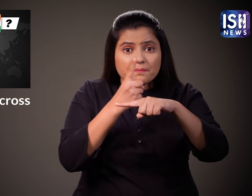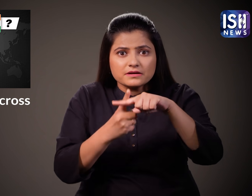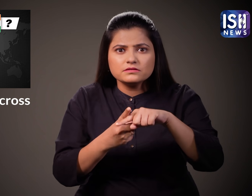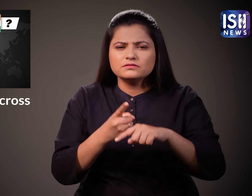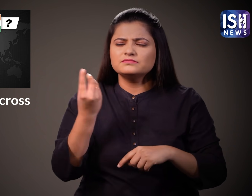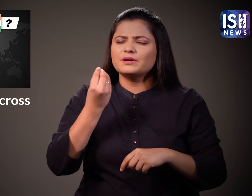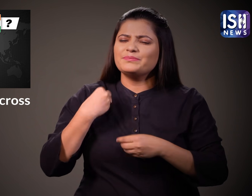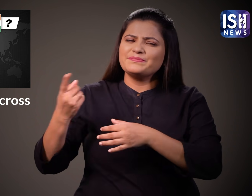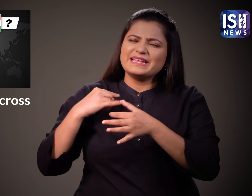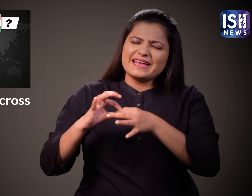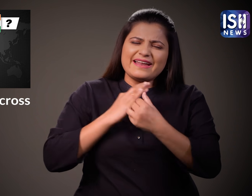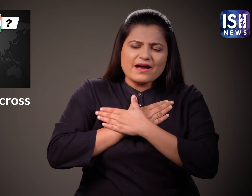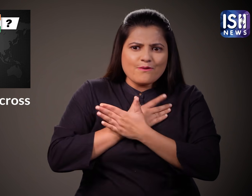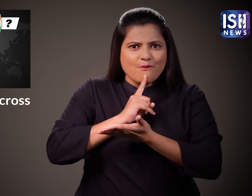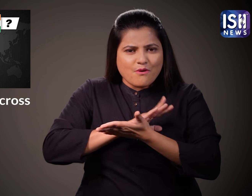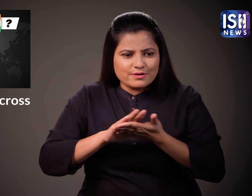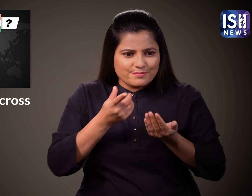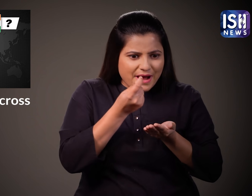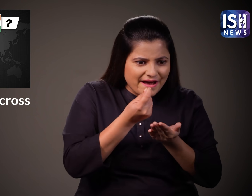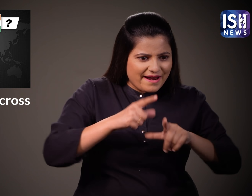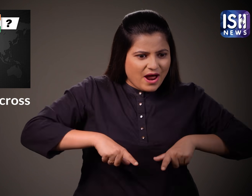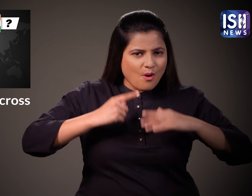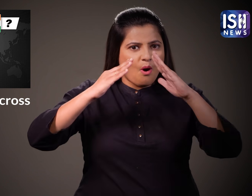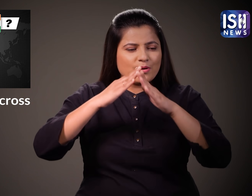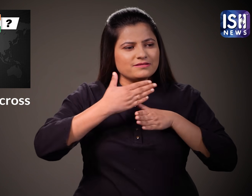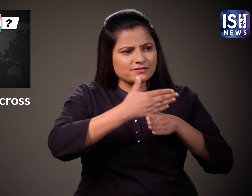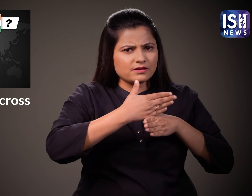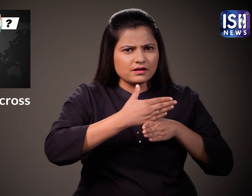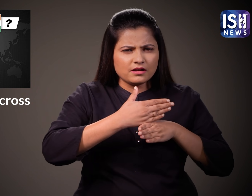Couple love each other, are honest, and share all household expenses.